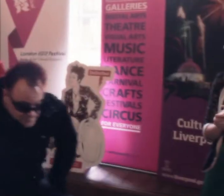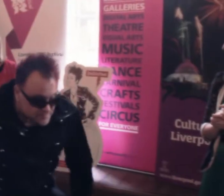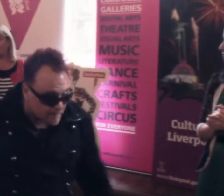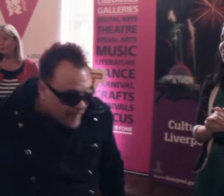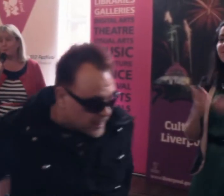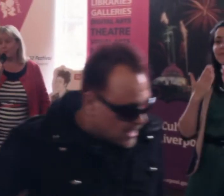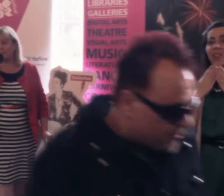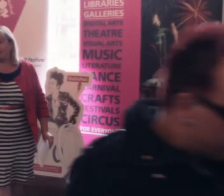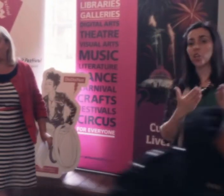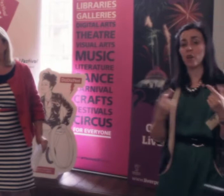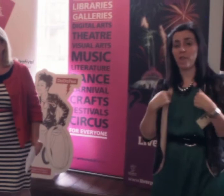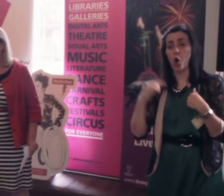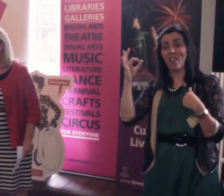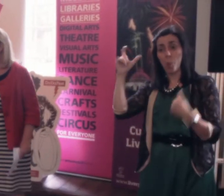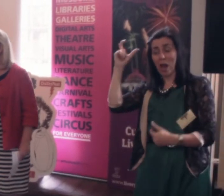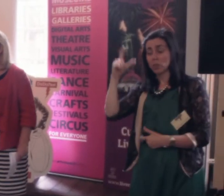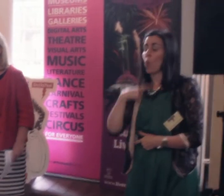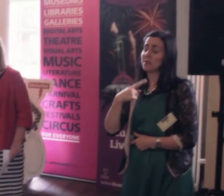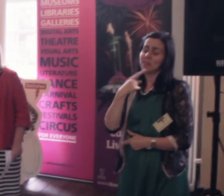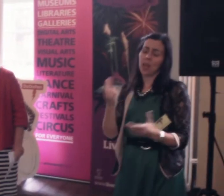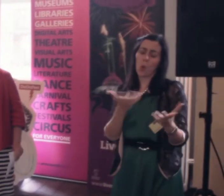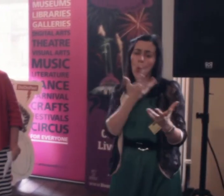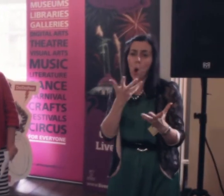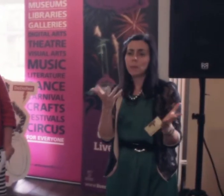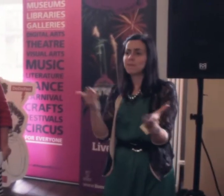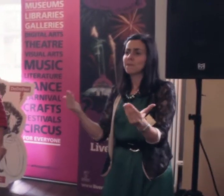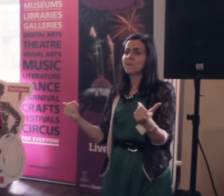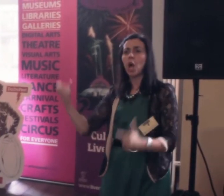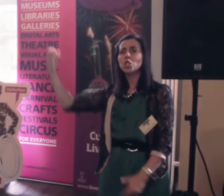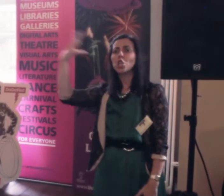On behalf of Liverpool City Council, can I say a very warm and sunny, and not rainy